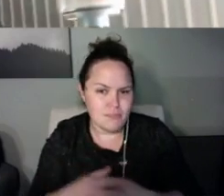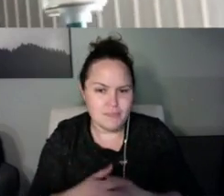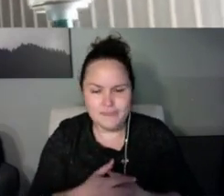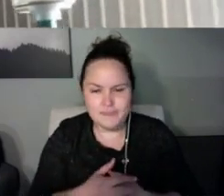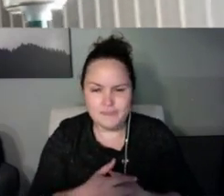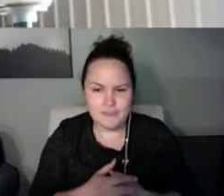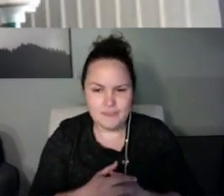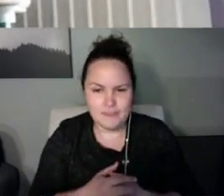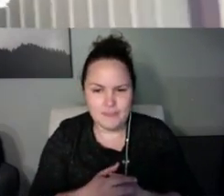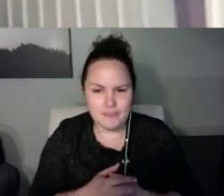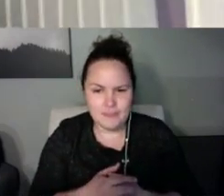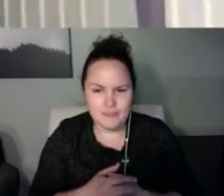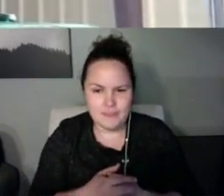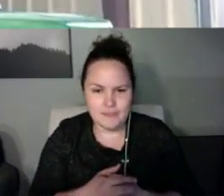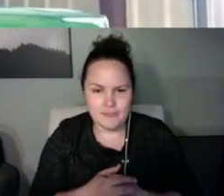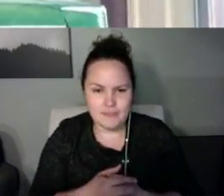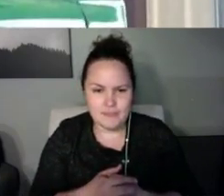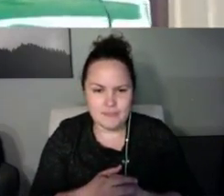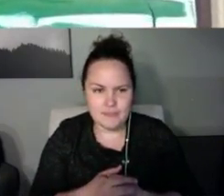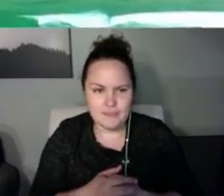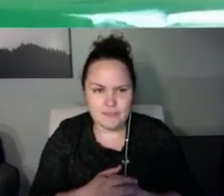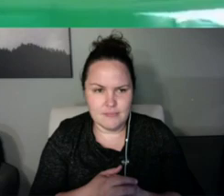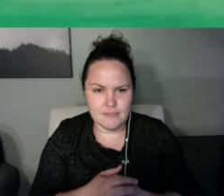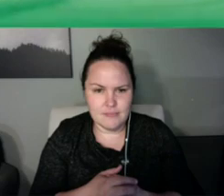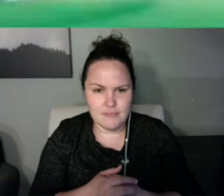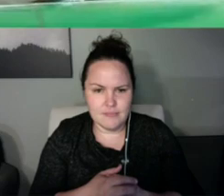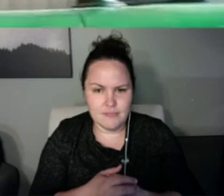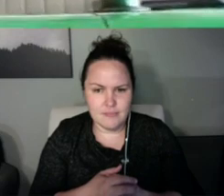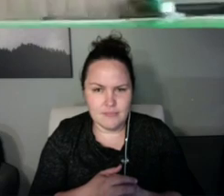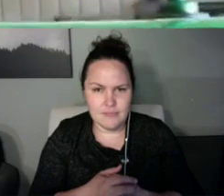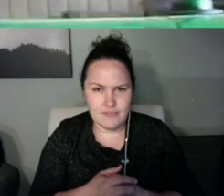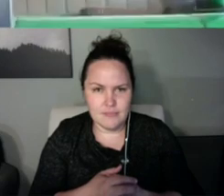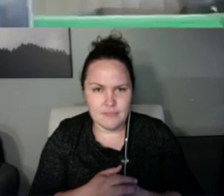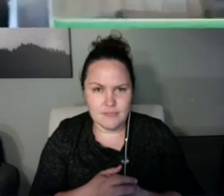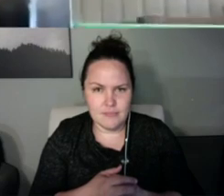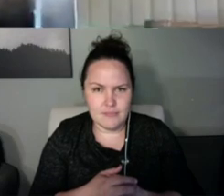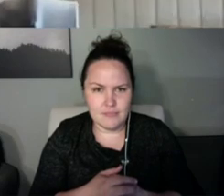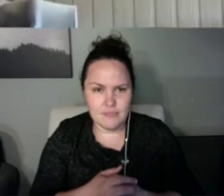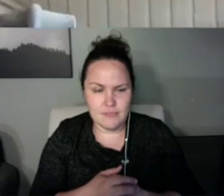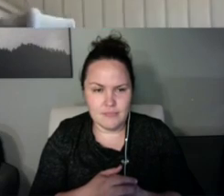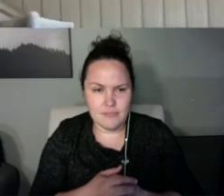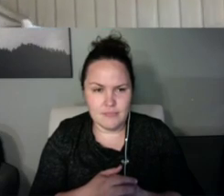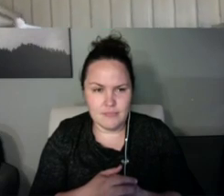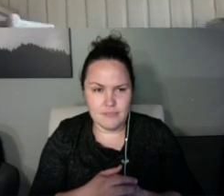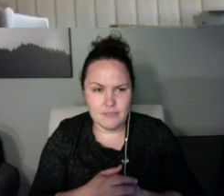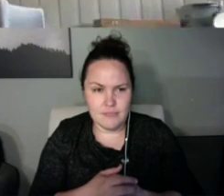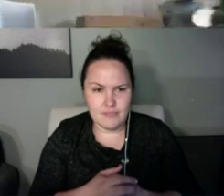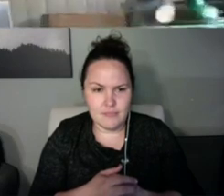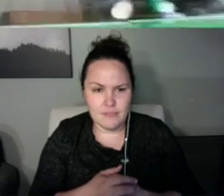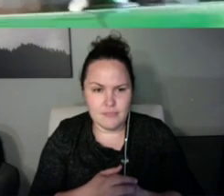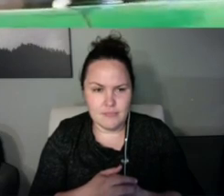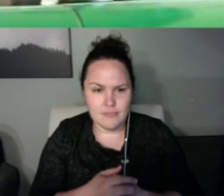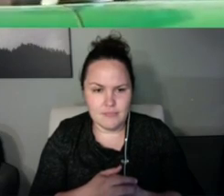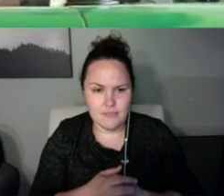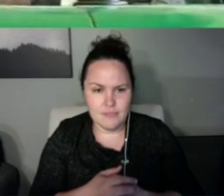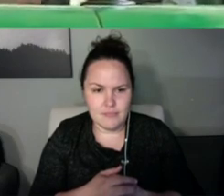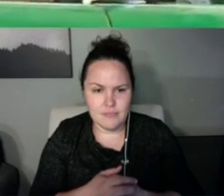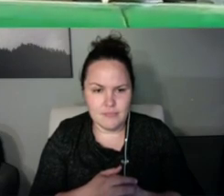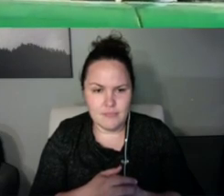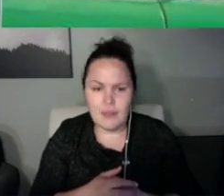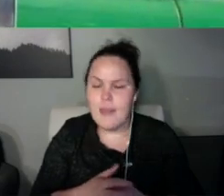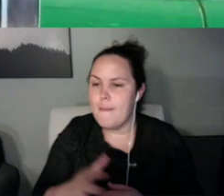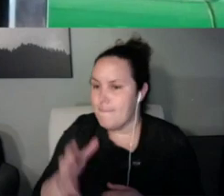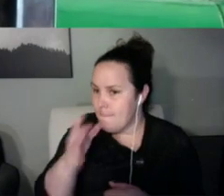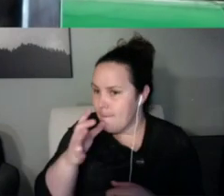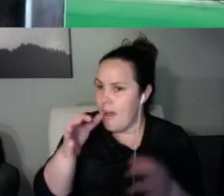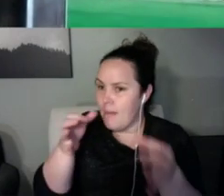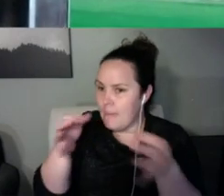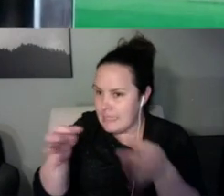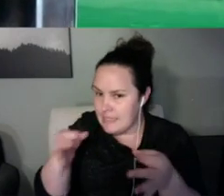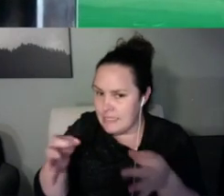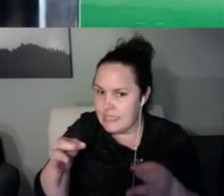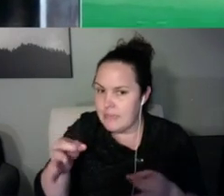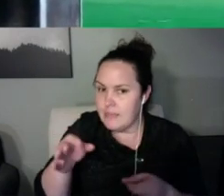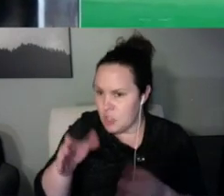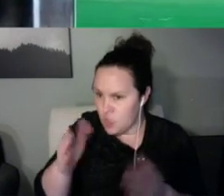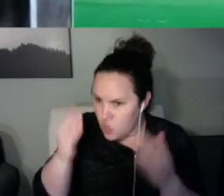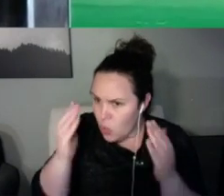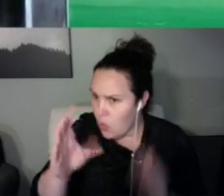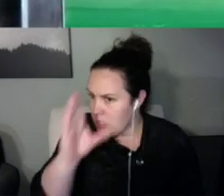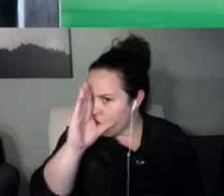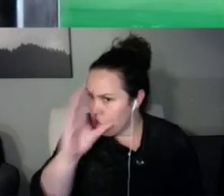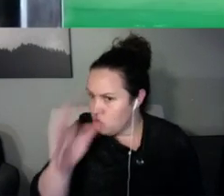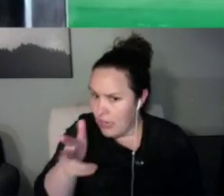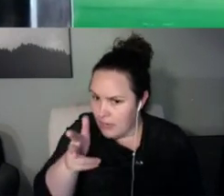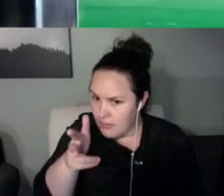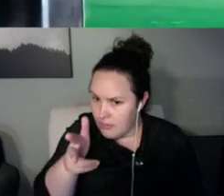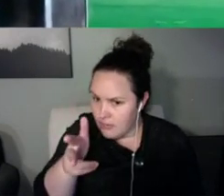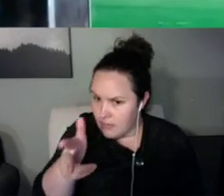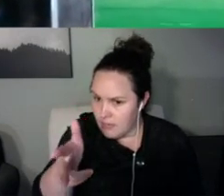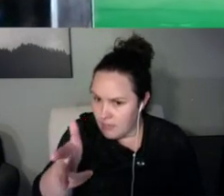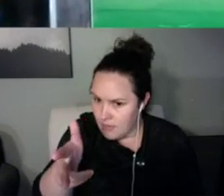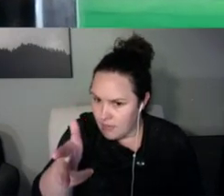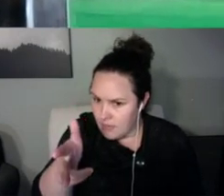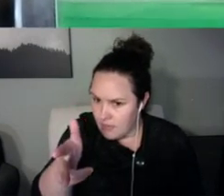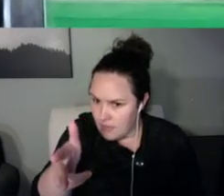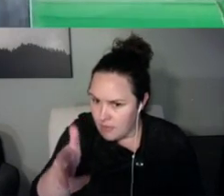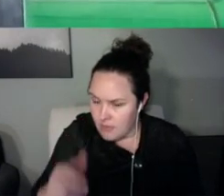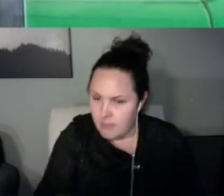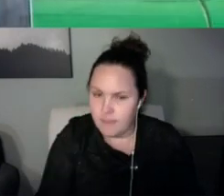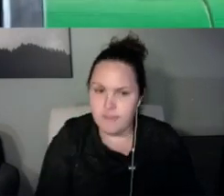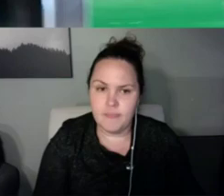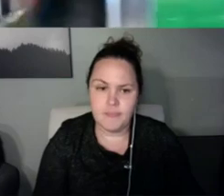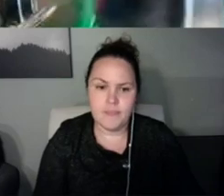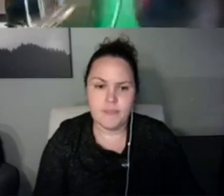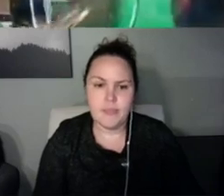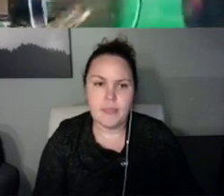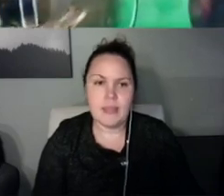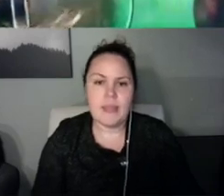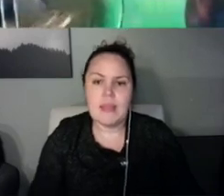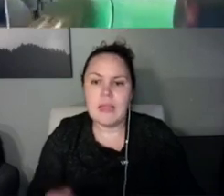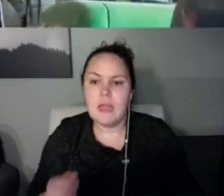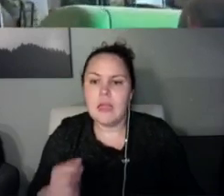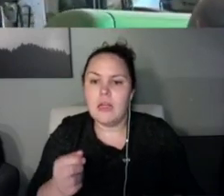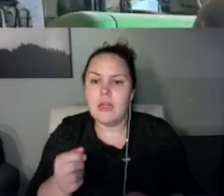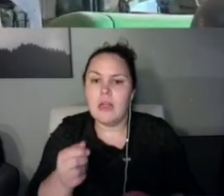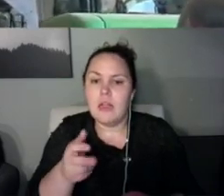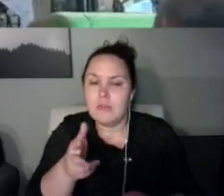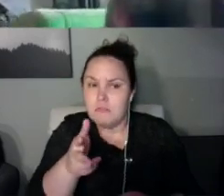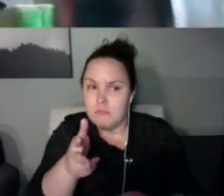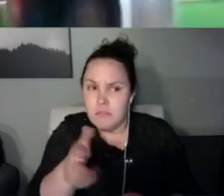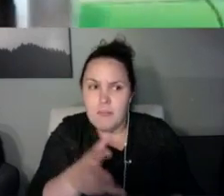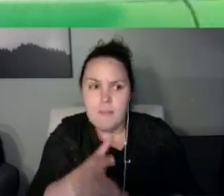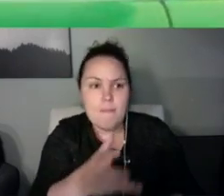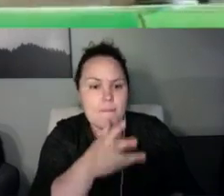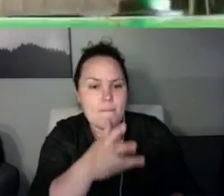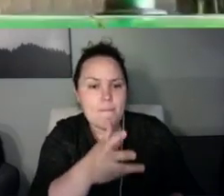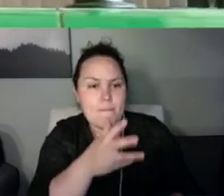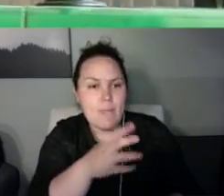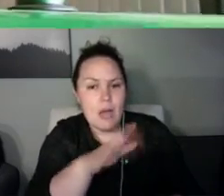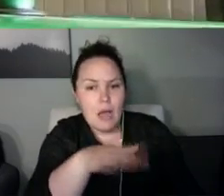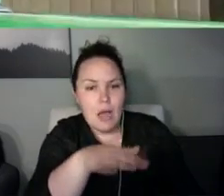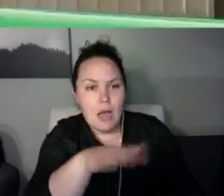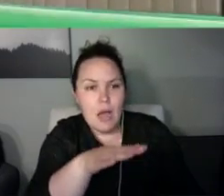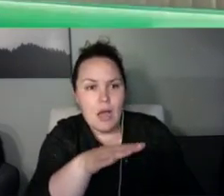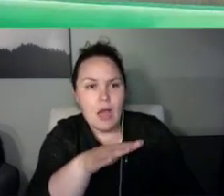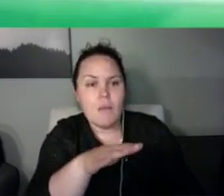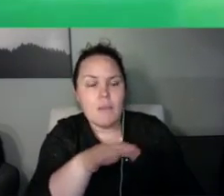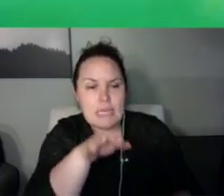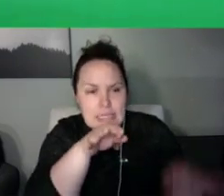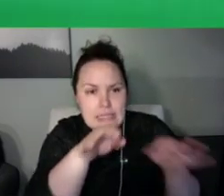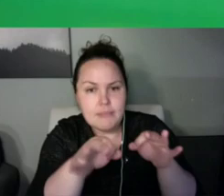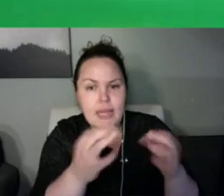turn on my key and then there's a button over here on the dash that I'm going to push in.